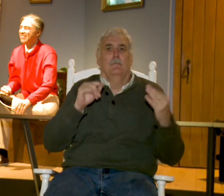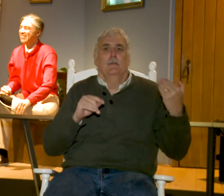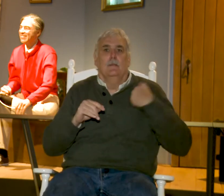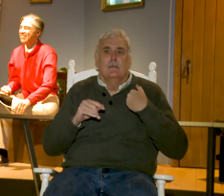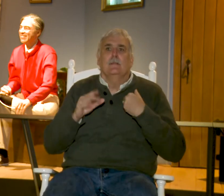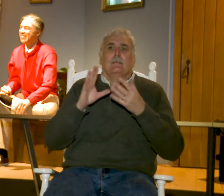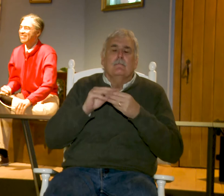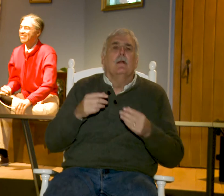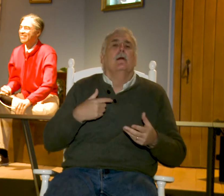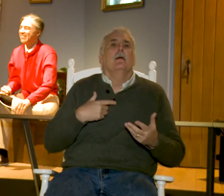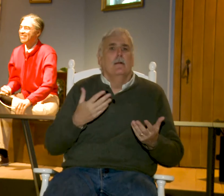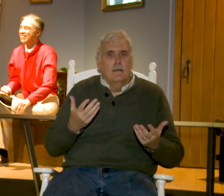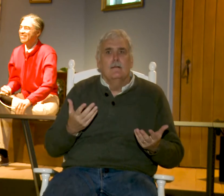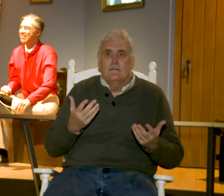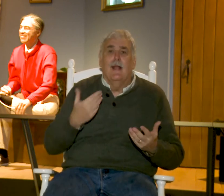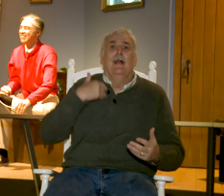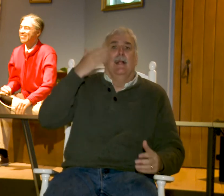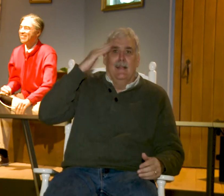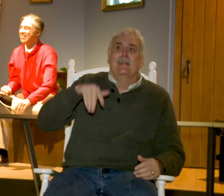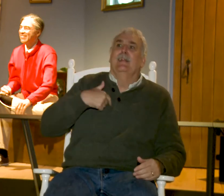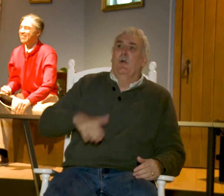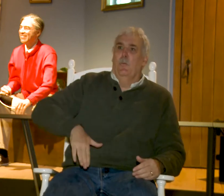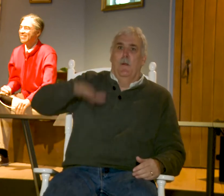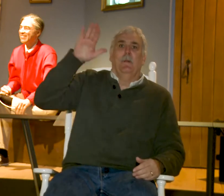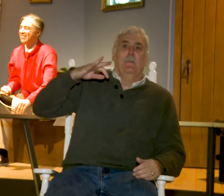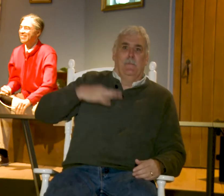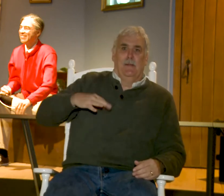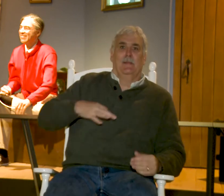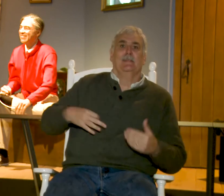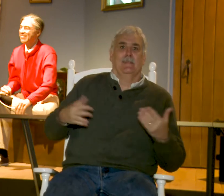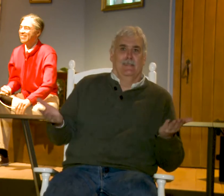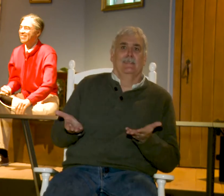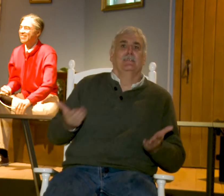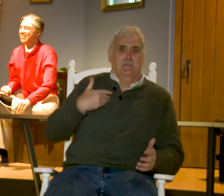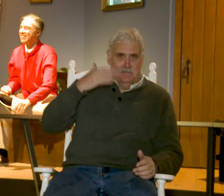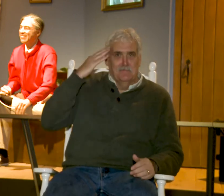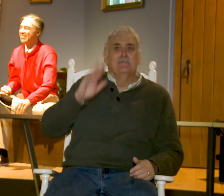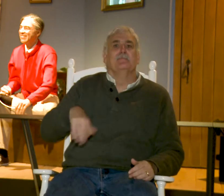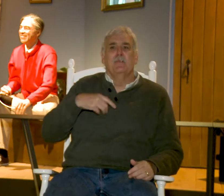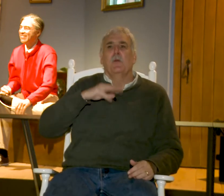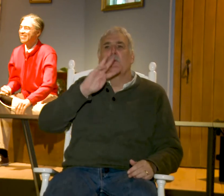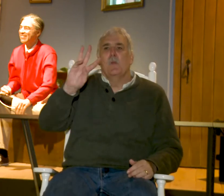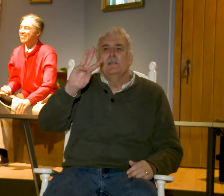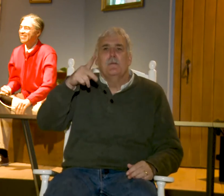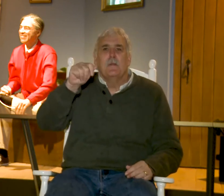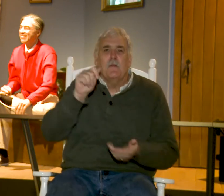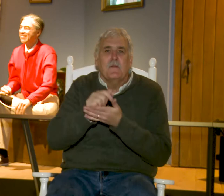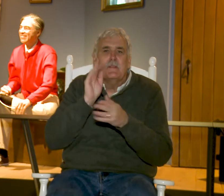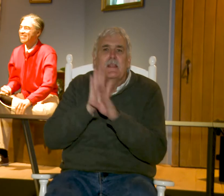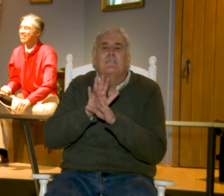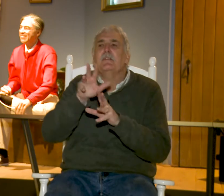When Kim approached me to tell me about the project I thought, "I know that program. I grew up in Pittsburgh." I attended the Western PA School for the Deaf.